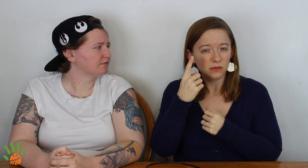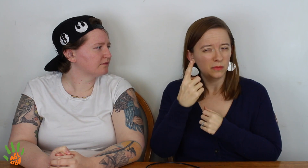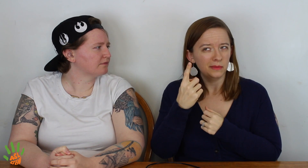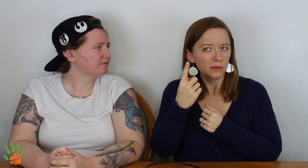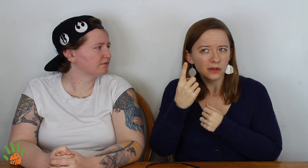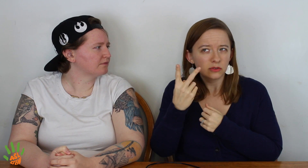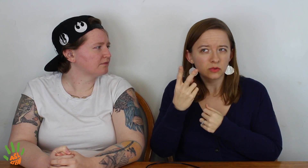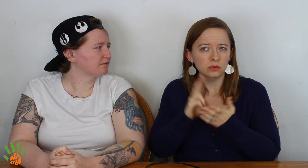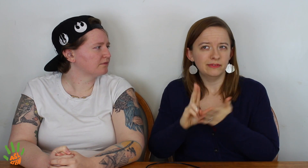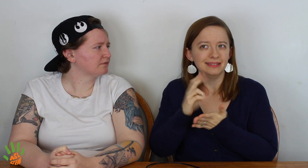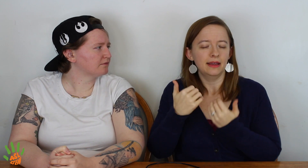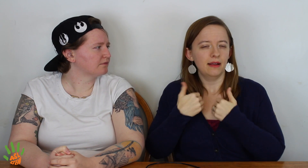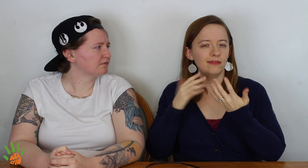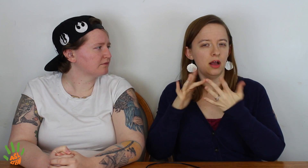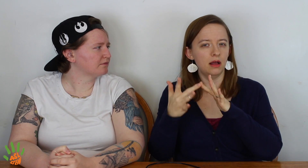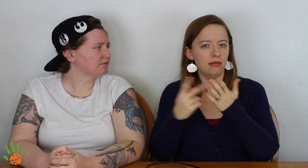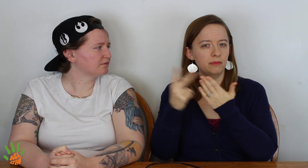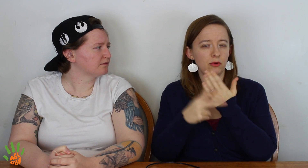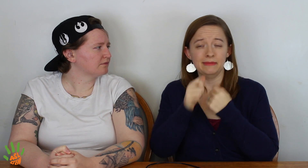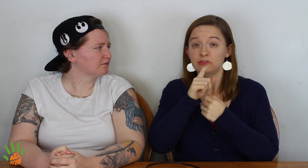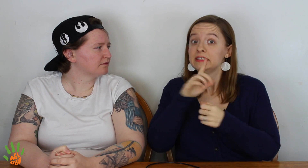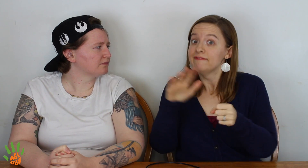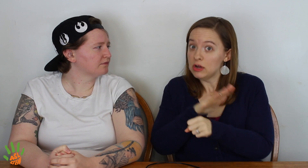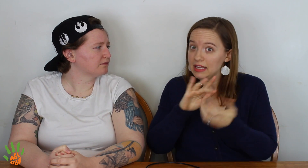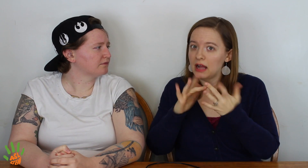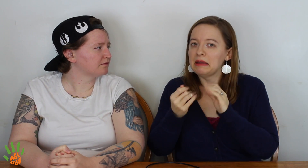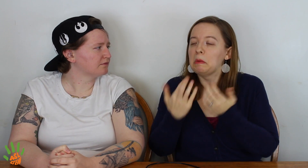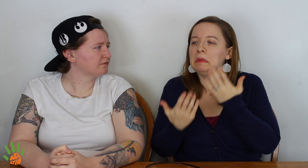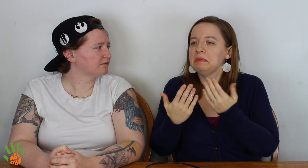I believe one, maybe two universities have online programs. I'm not sure if it's fully online.